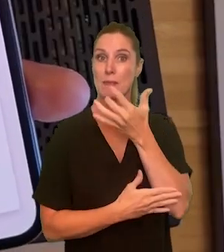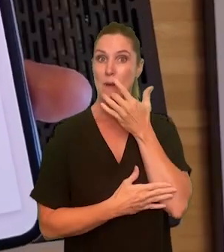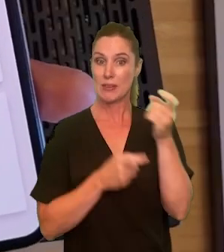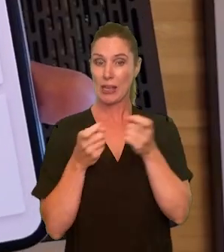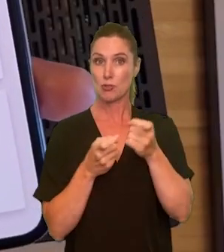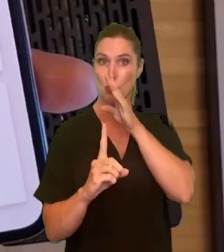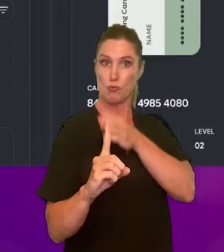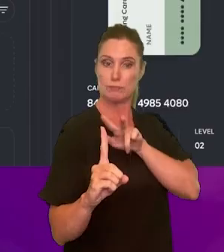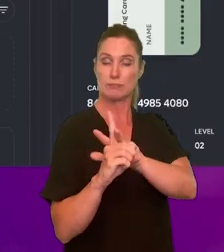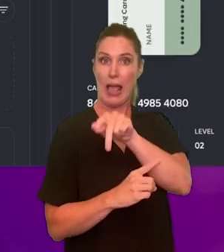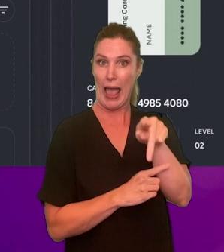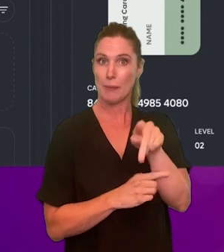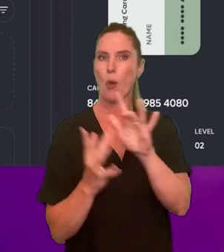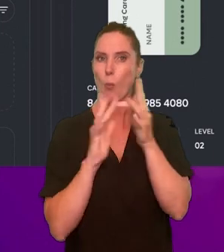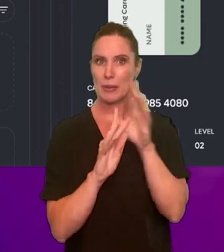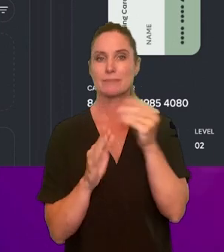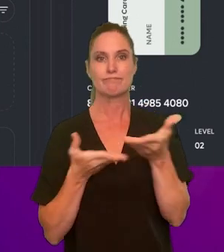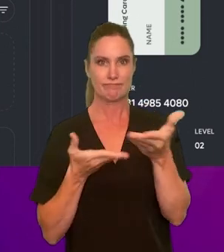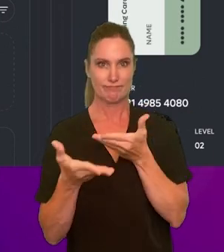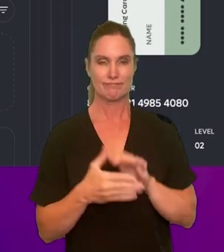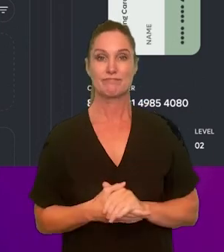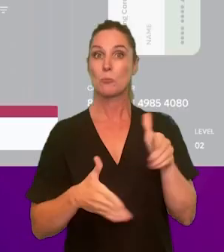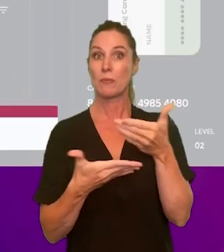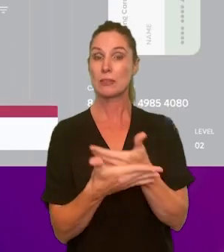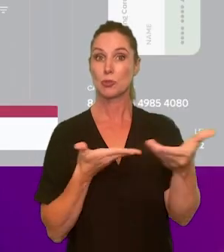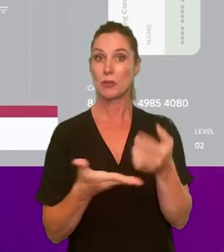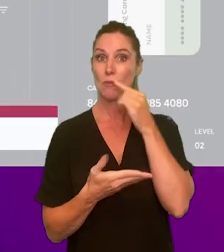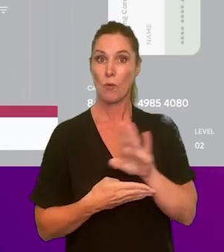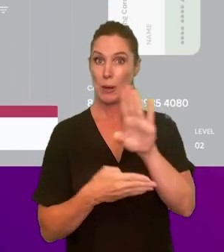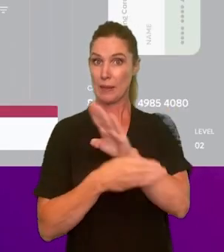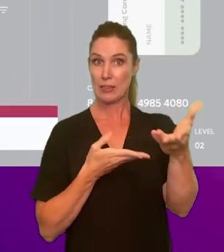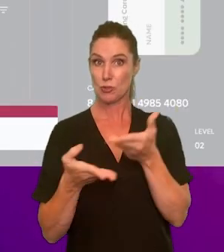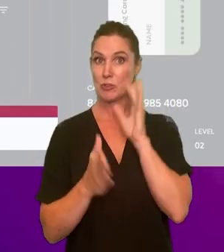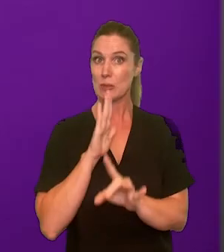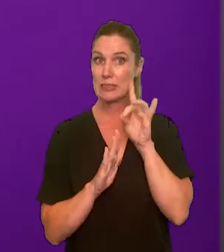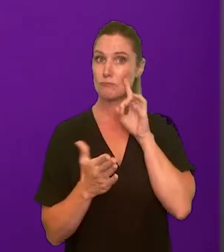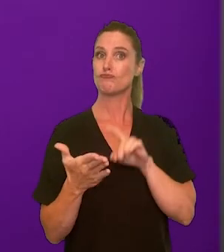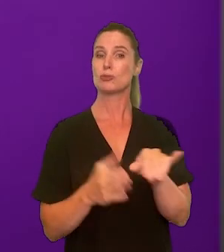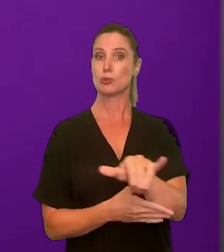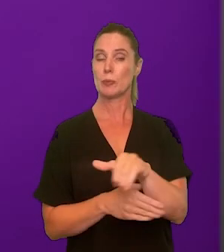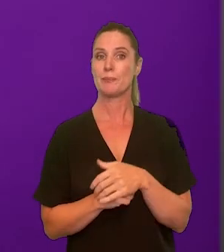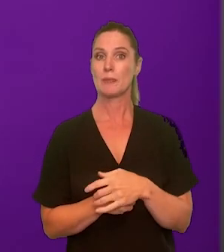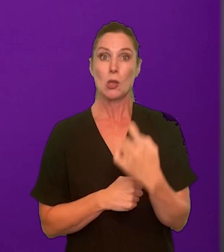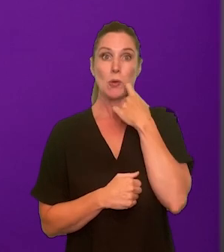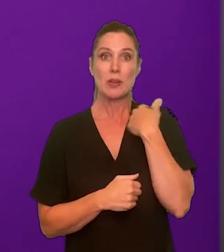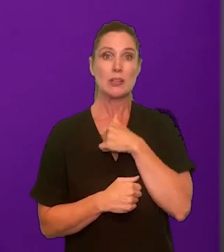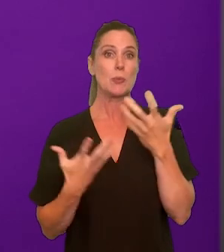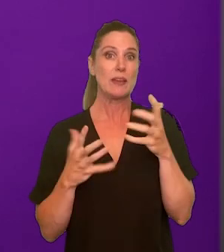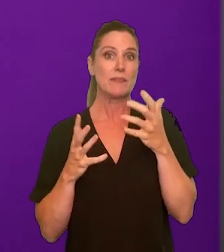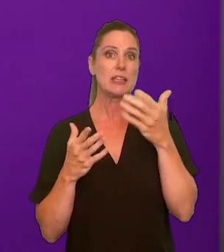websites and services. It also provides a new surface for your business's services to be discovered, too. We recently finished raising our seed investment round